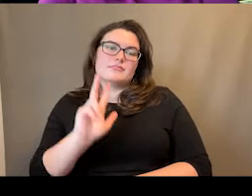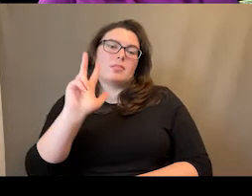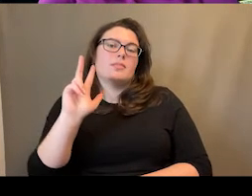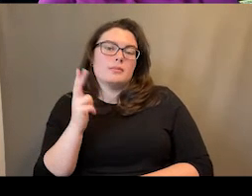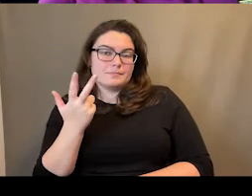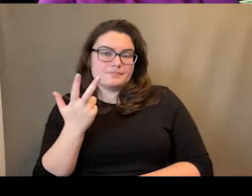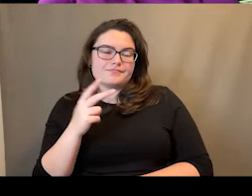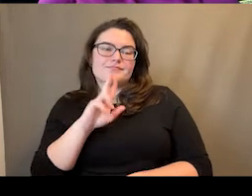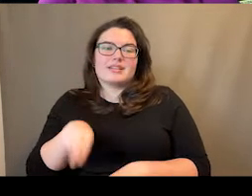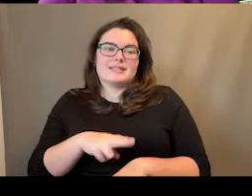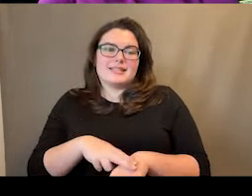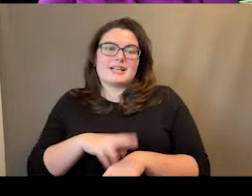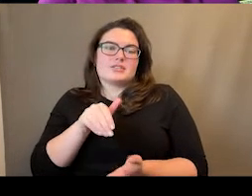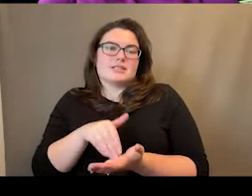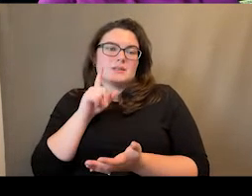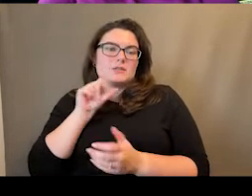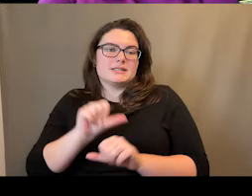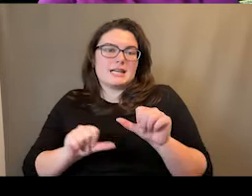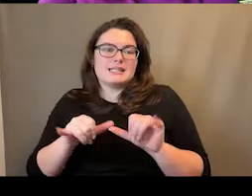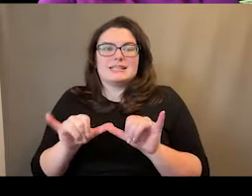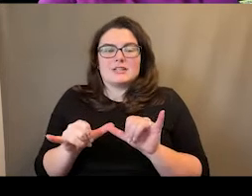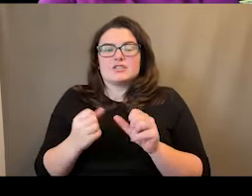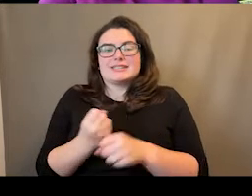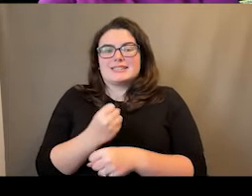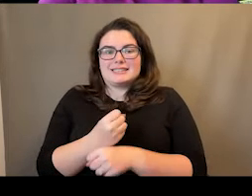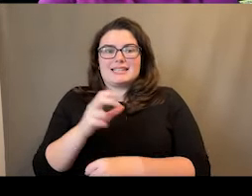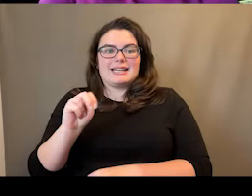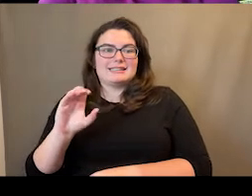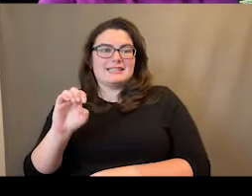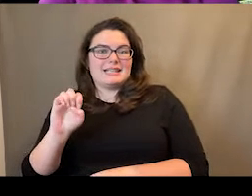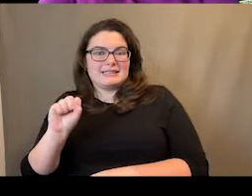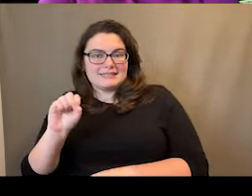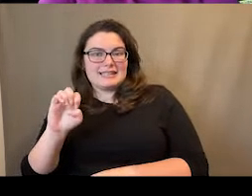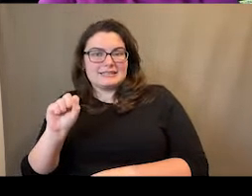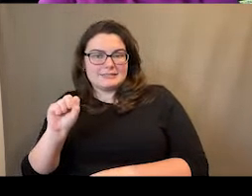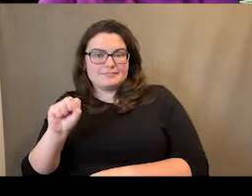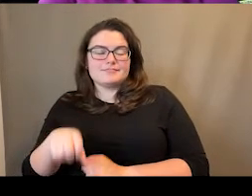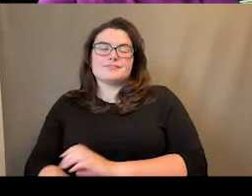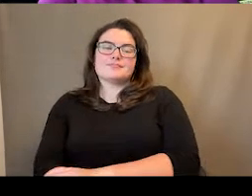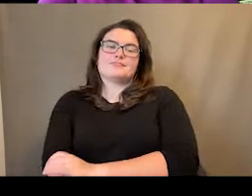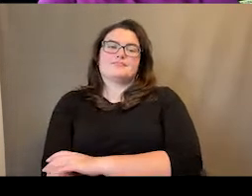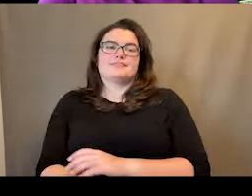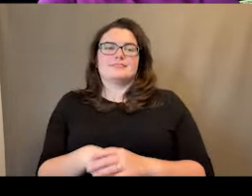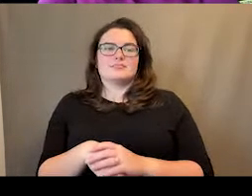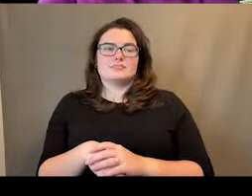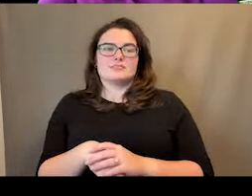the National Center for Science and Engineering Statistics, NCSES. NCSES, as I mentioned,